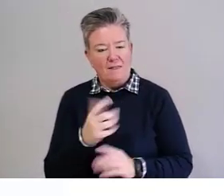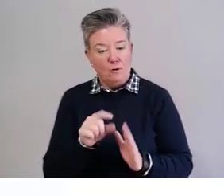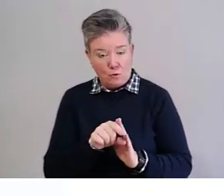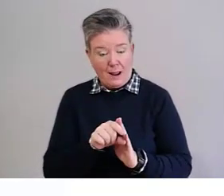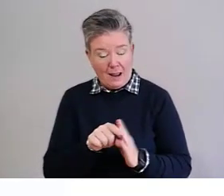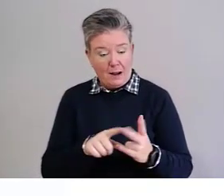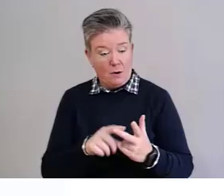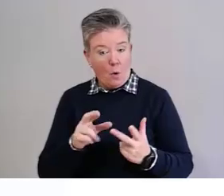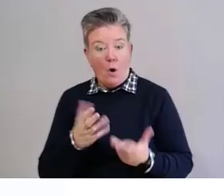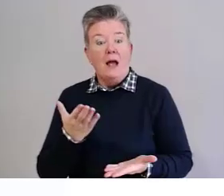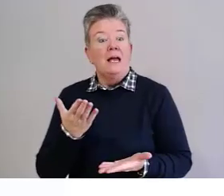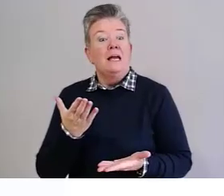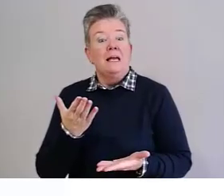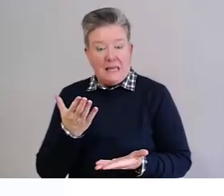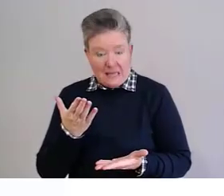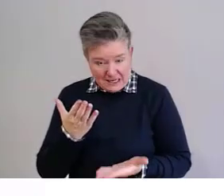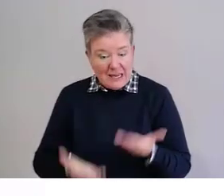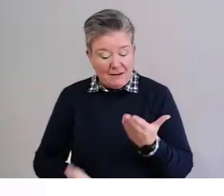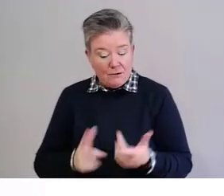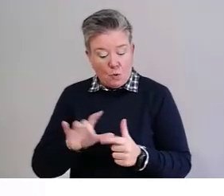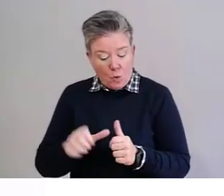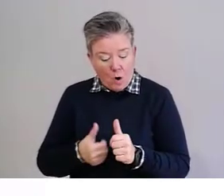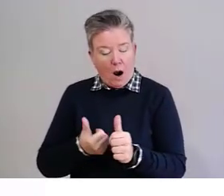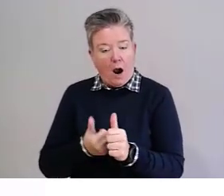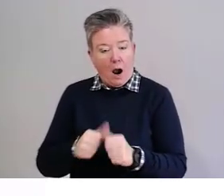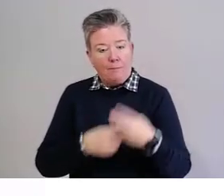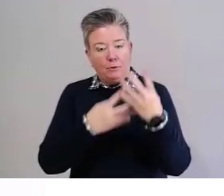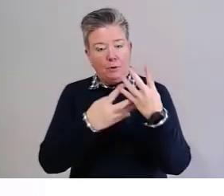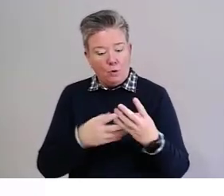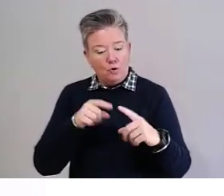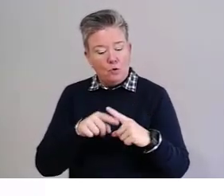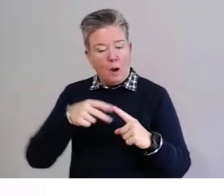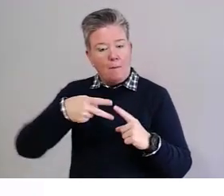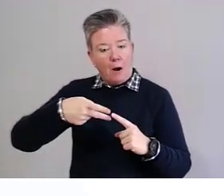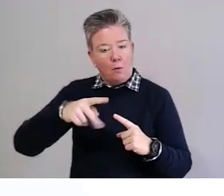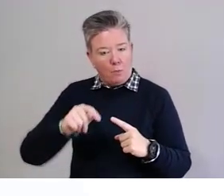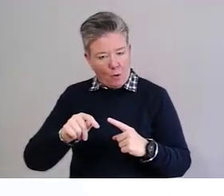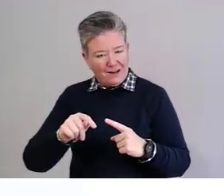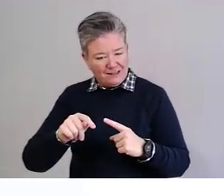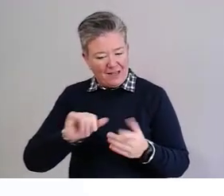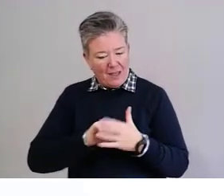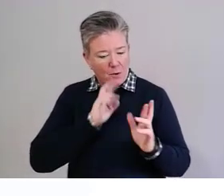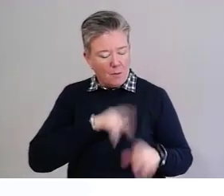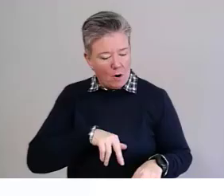or even to uploading a report into PowerPoint and creating a presentation